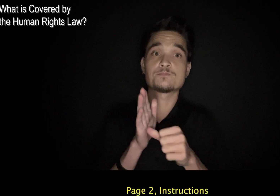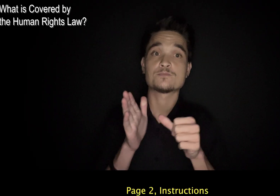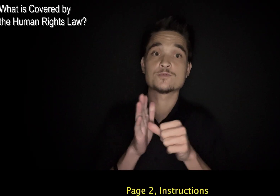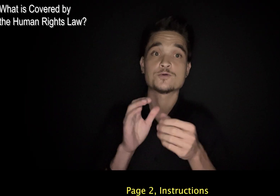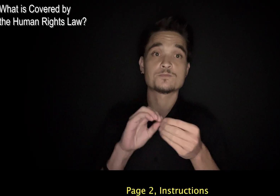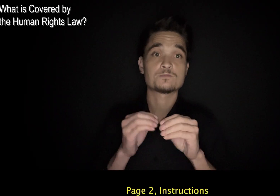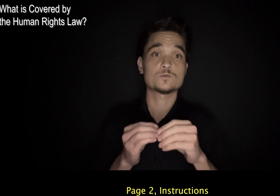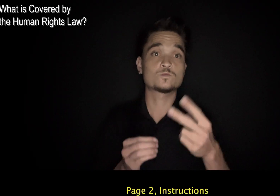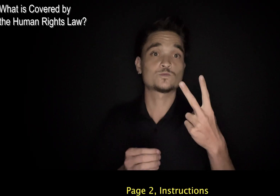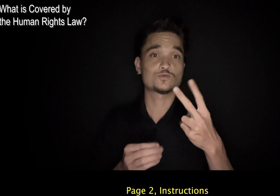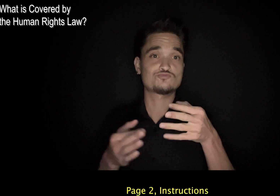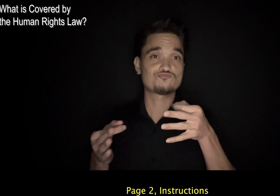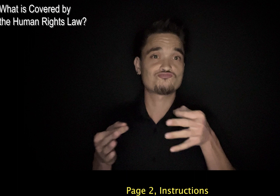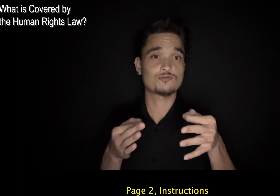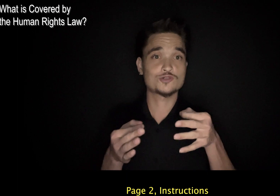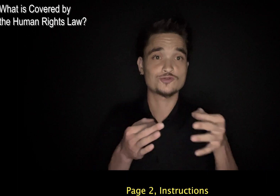Page 2, Instructions